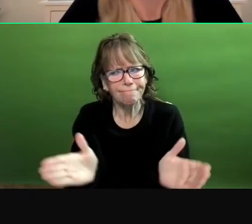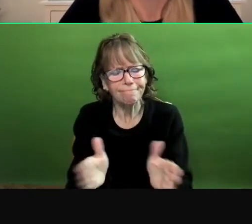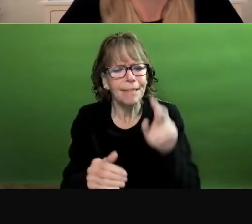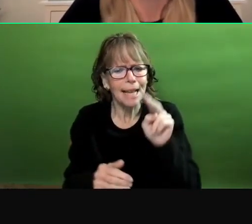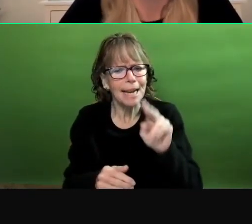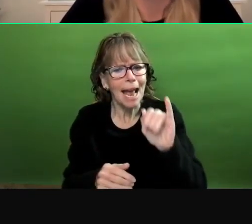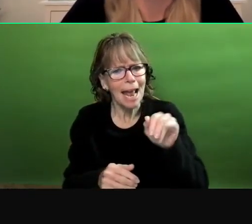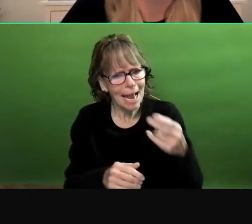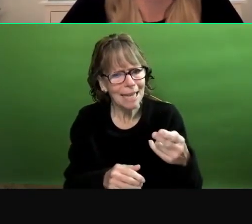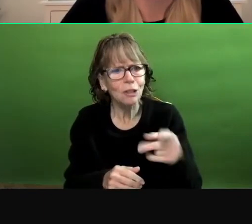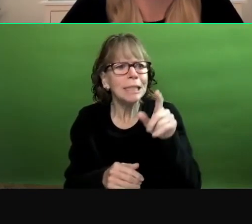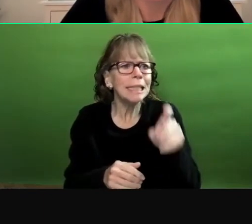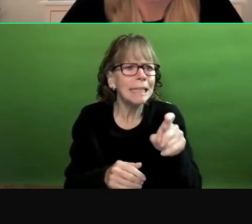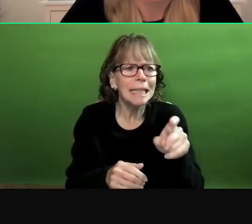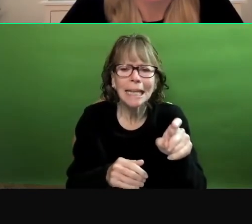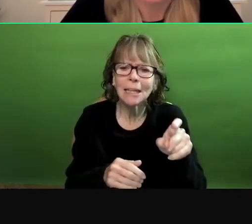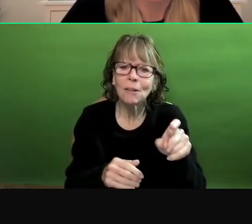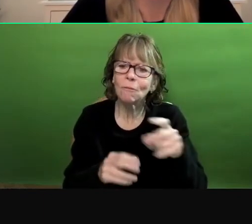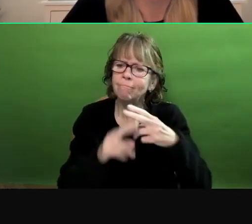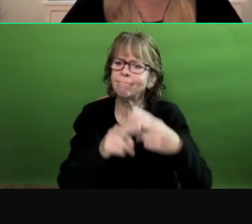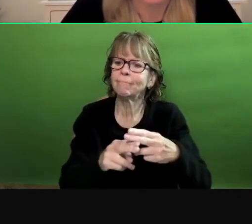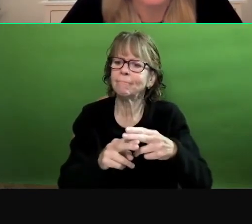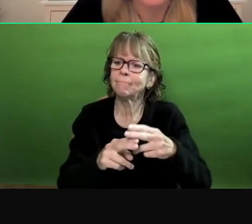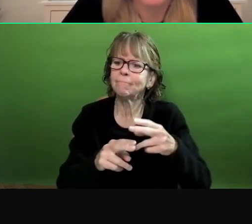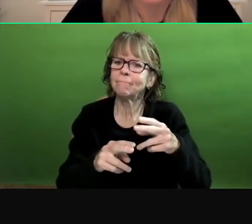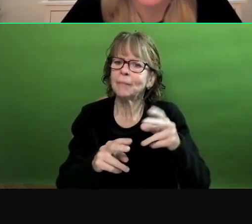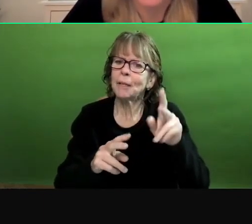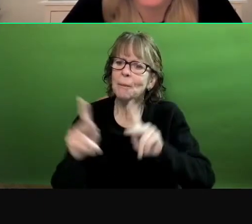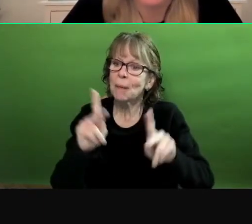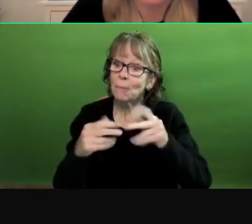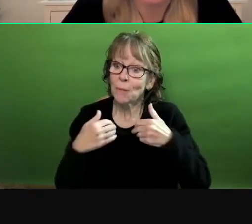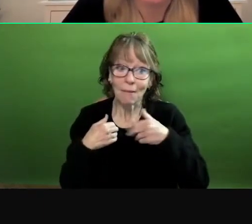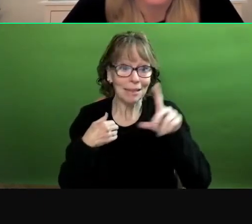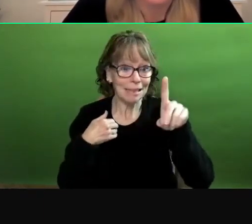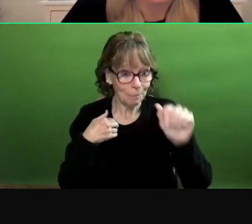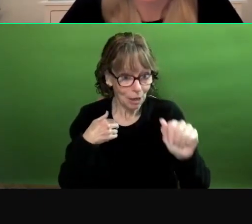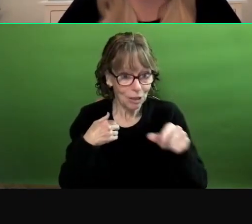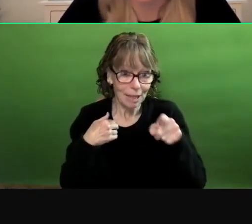people with disabilities as what's called a health disparity population. This has